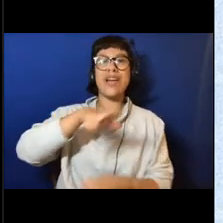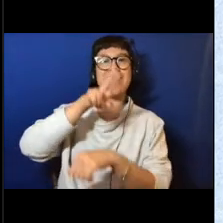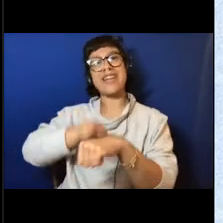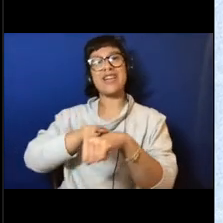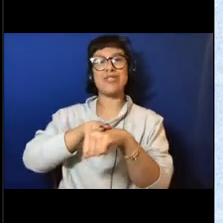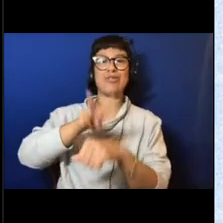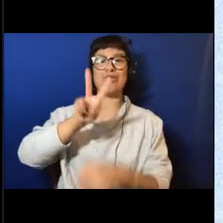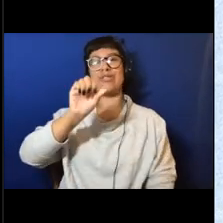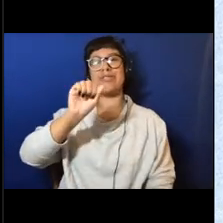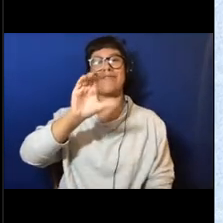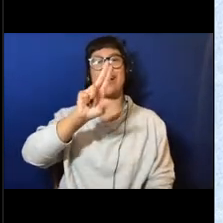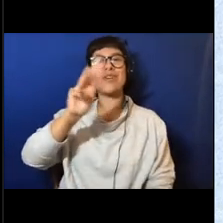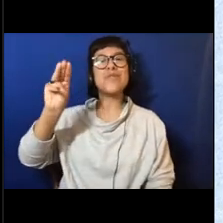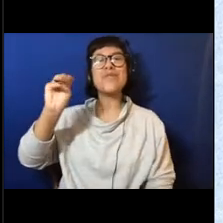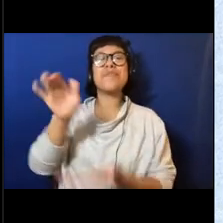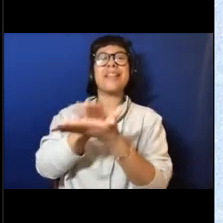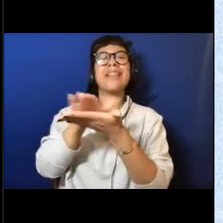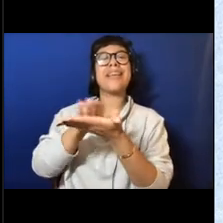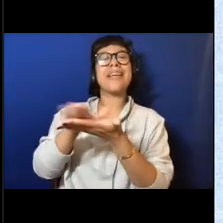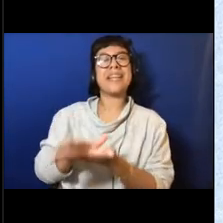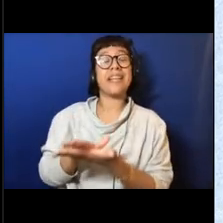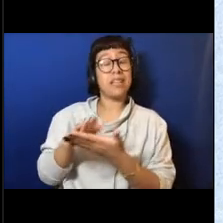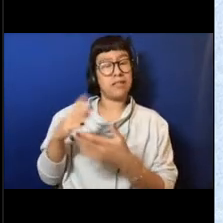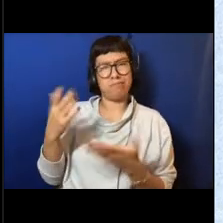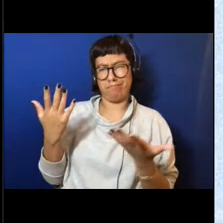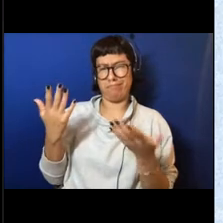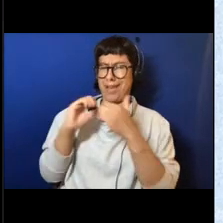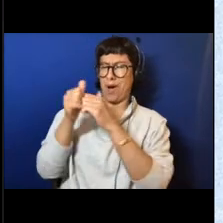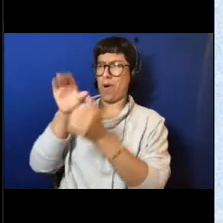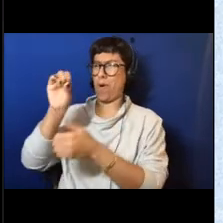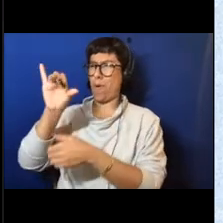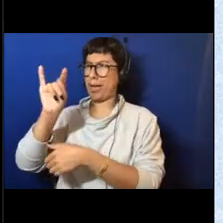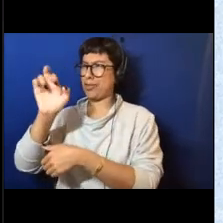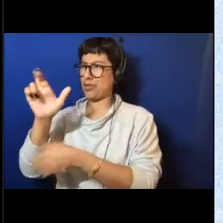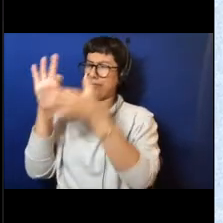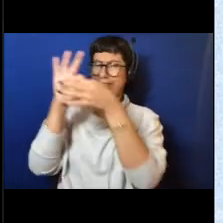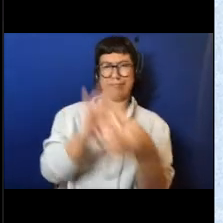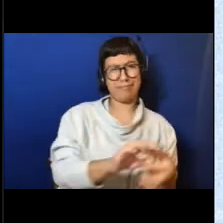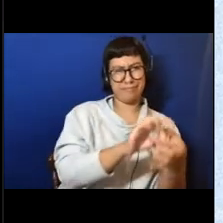That's a little strange. We don't really know, what does vacuum cleaners have to do with oysters. But here we go.